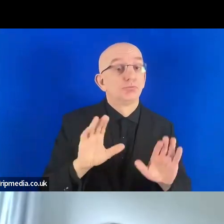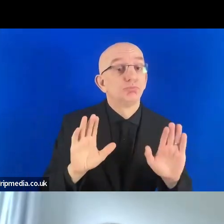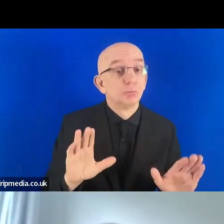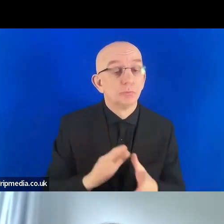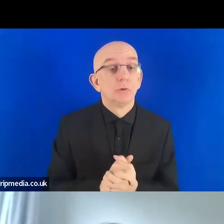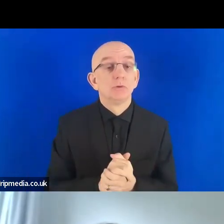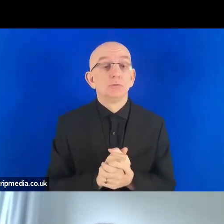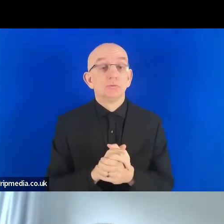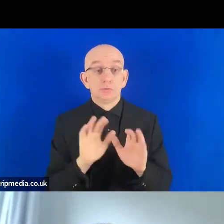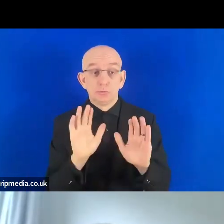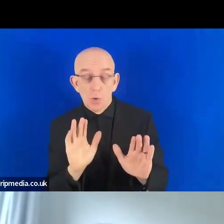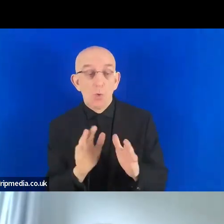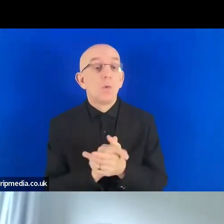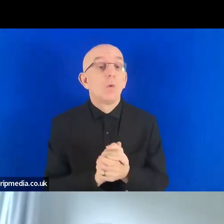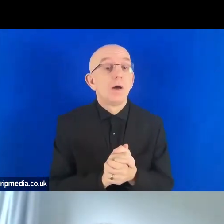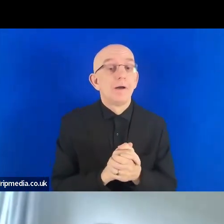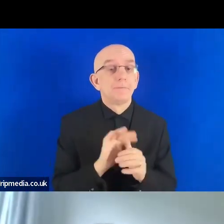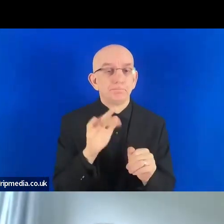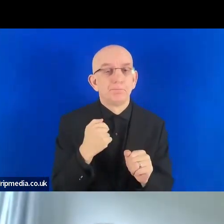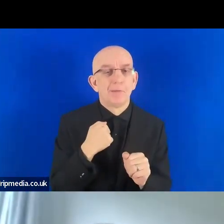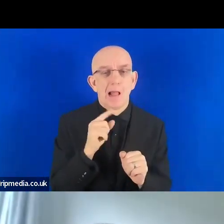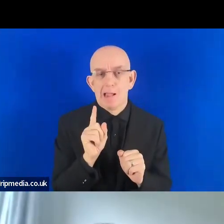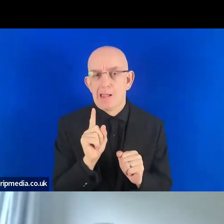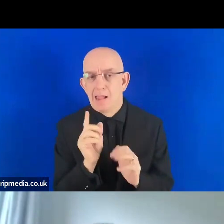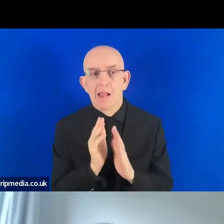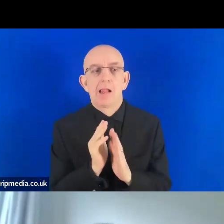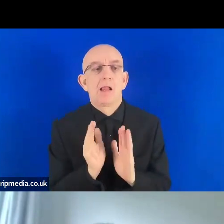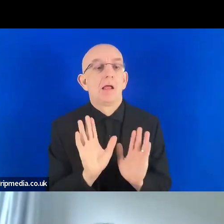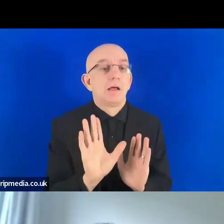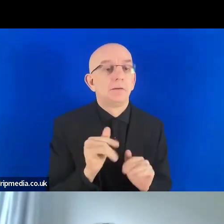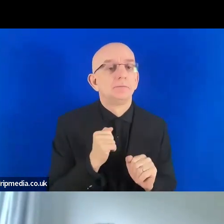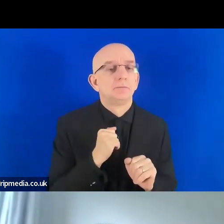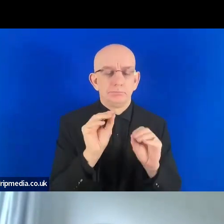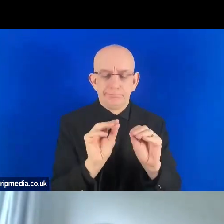for a very critical clarification, I see people asking is reimbursement possible for everyone?